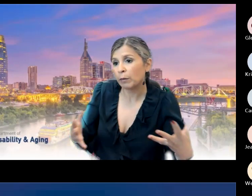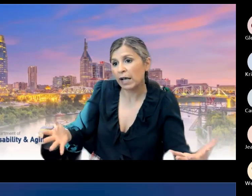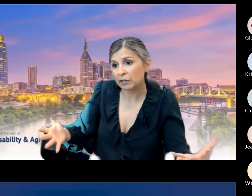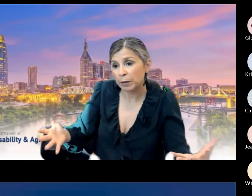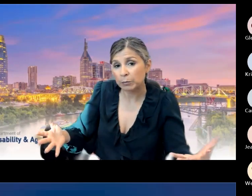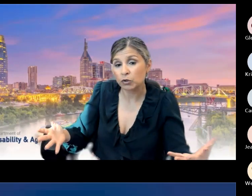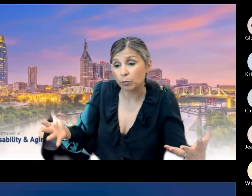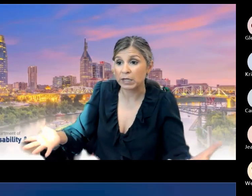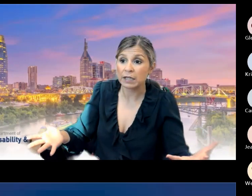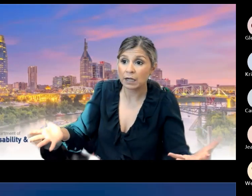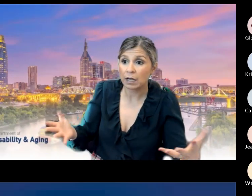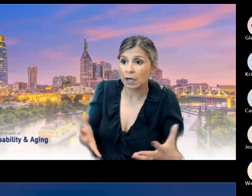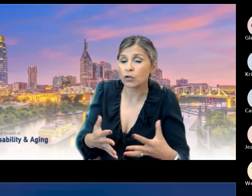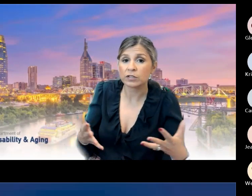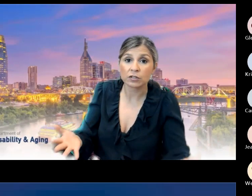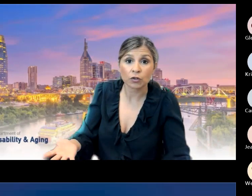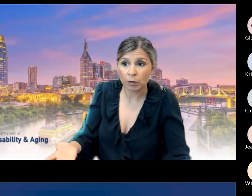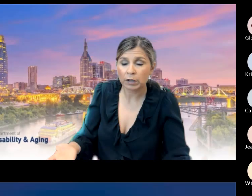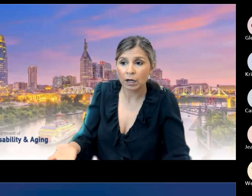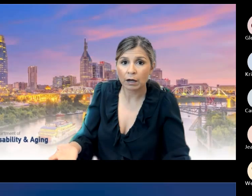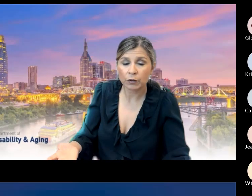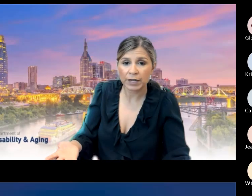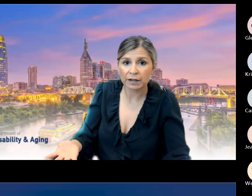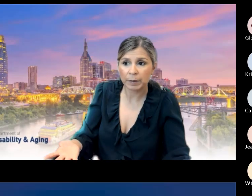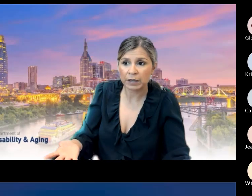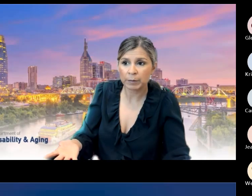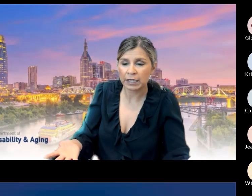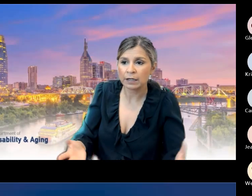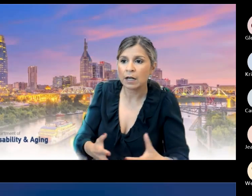We would ask people to be a good steward of their taxpayer money.